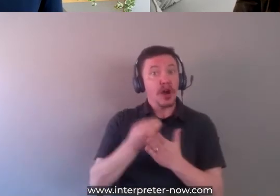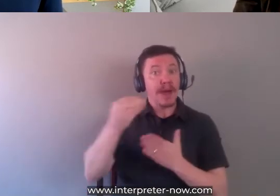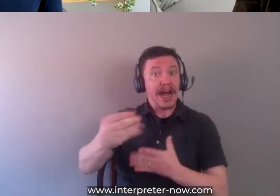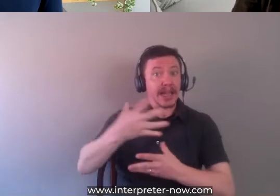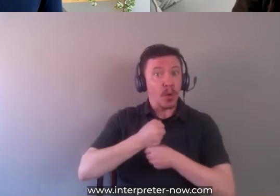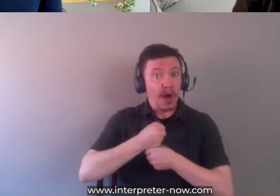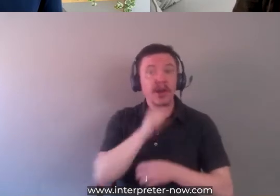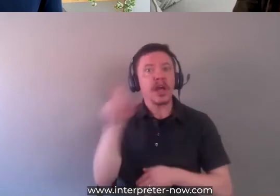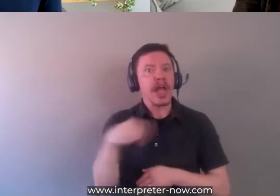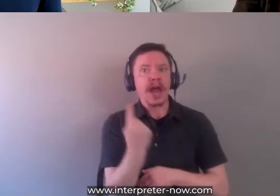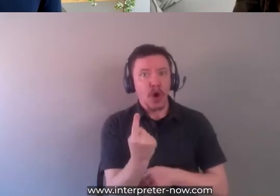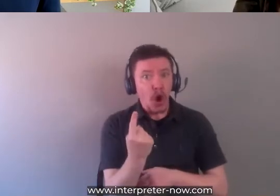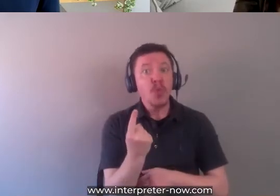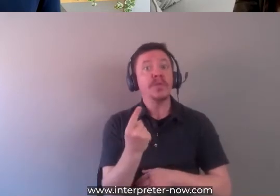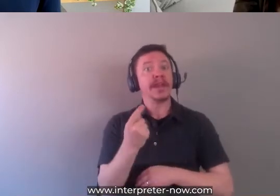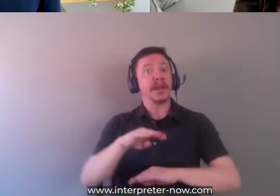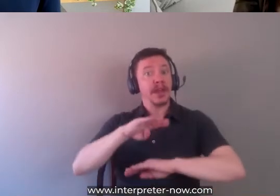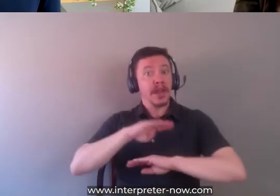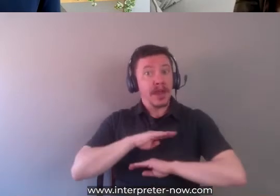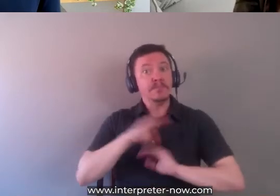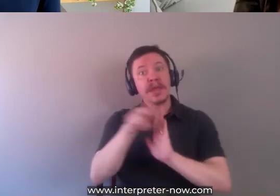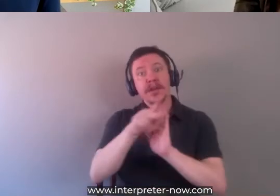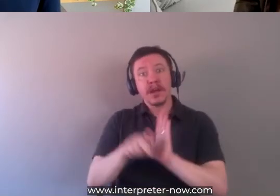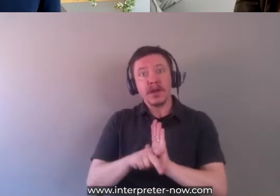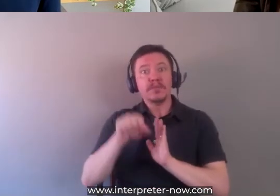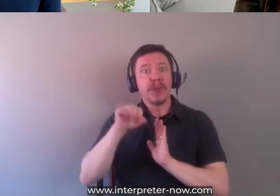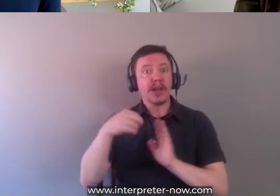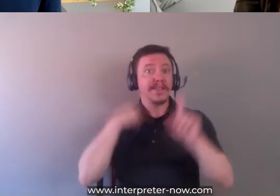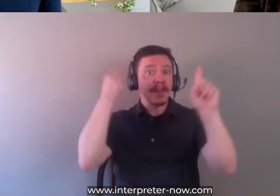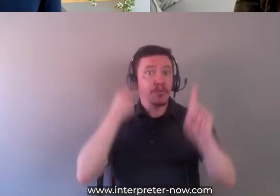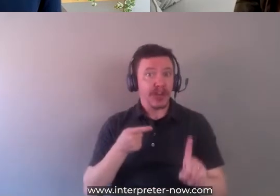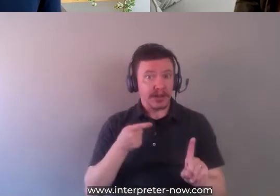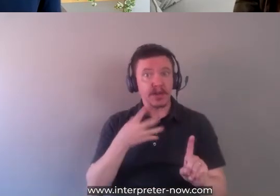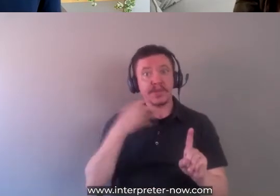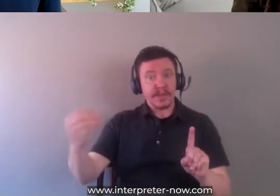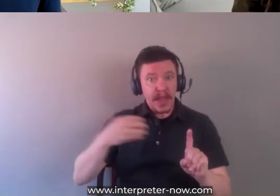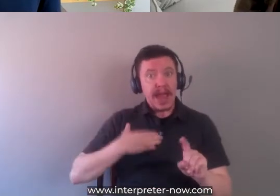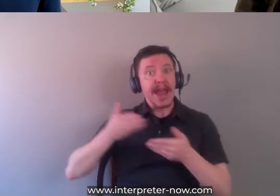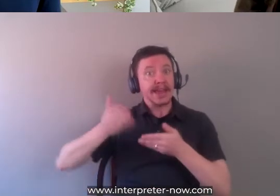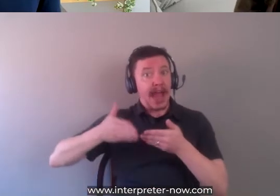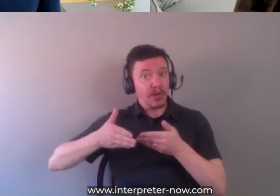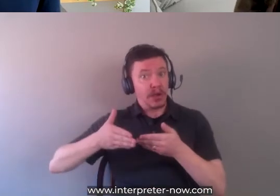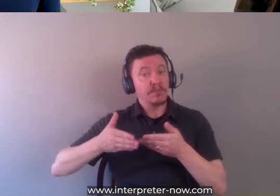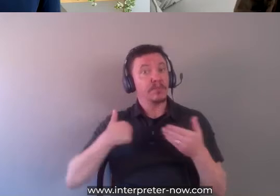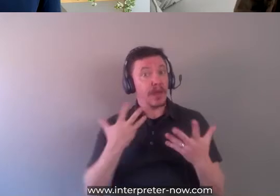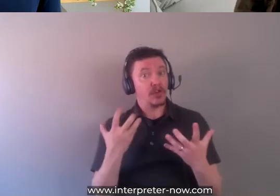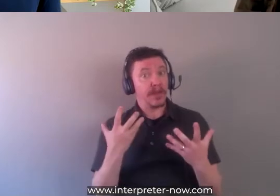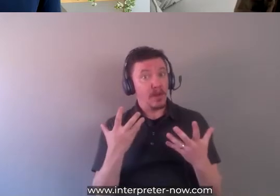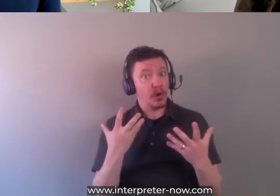not only meet policy objectives or end outcomes that are desirable for your organization or